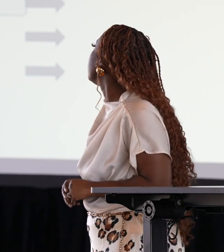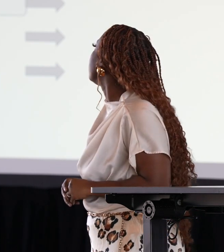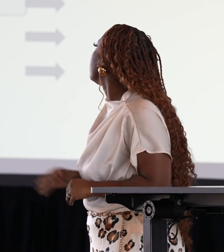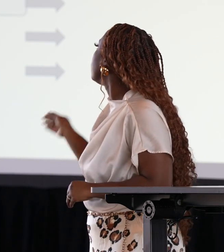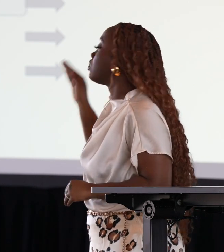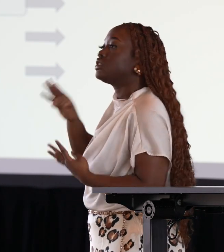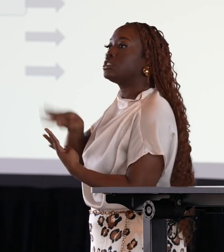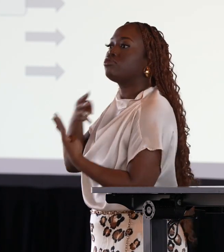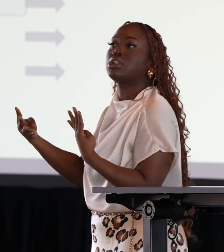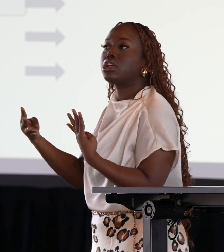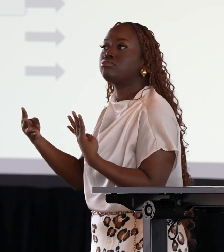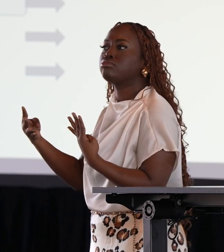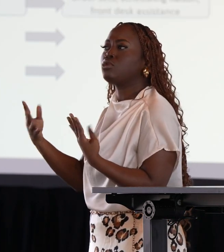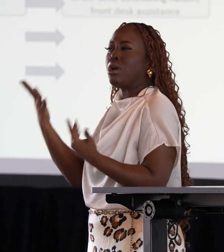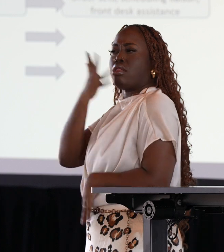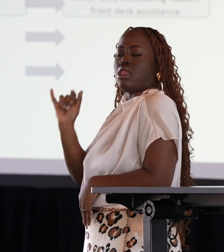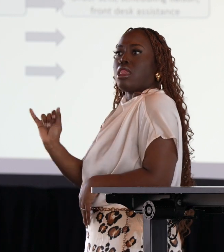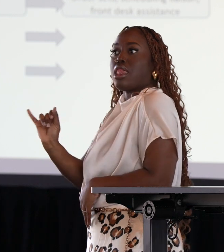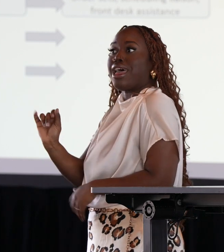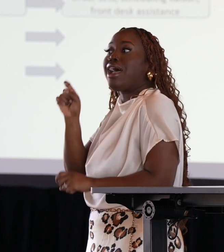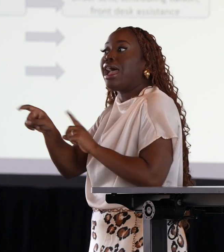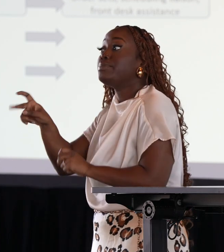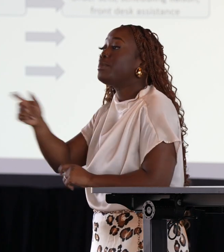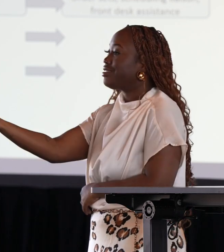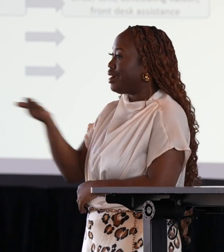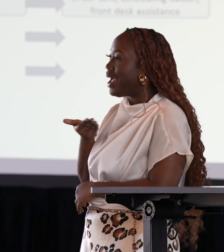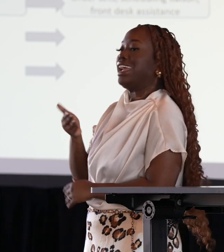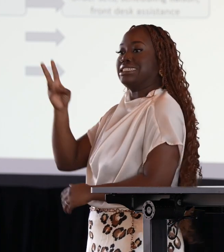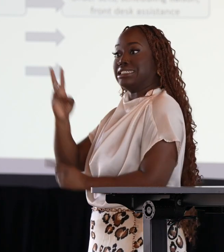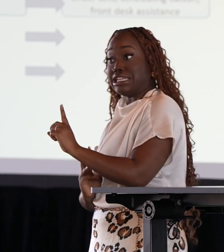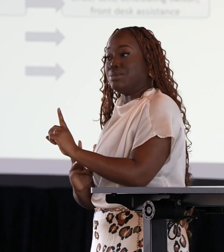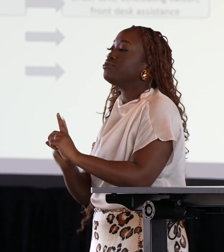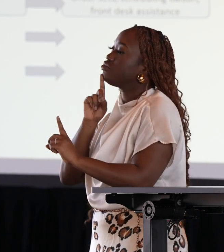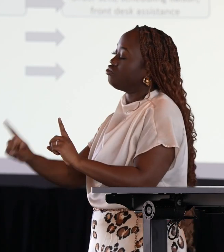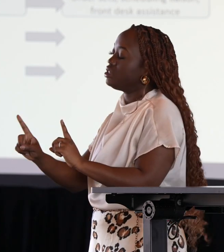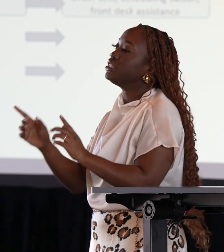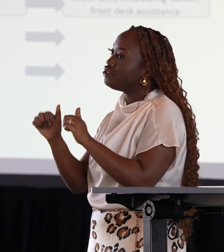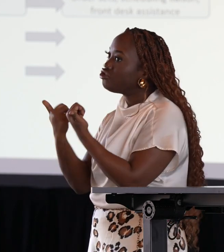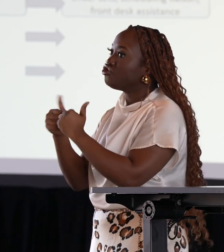scheduling logistics, right, asking people to come back in six months can be a challenging kind of tracking all that piece